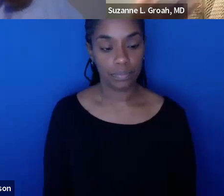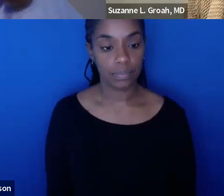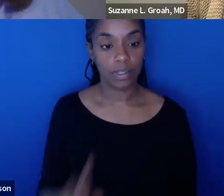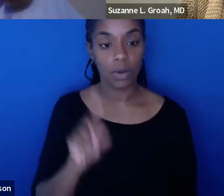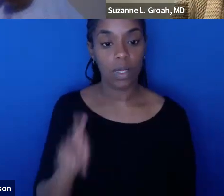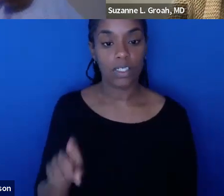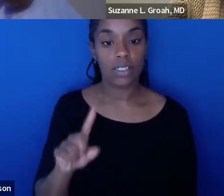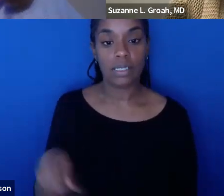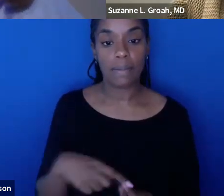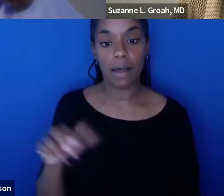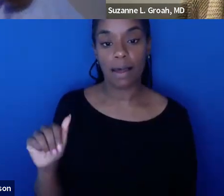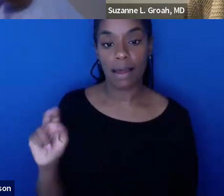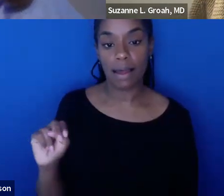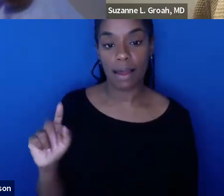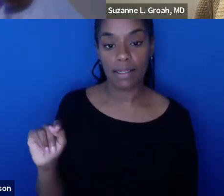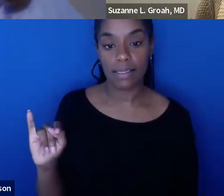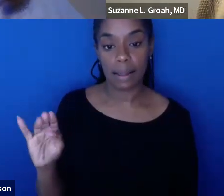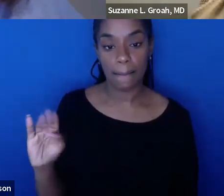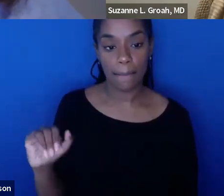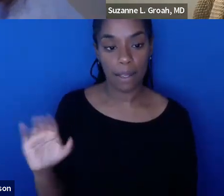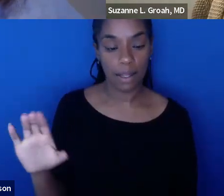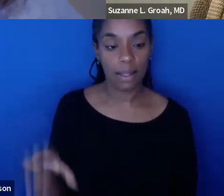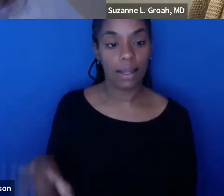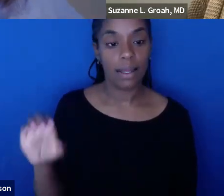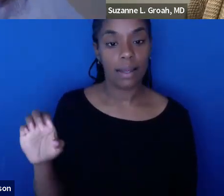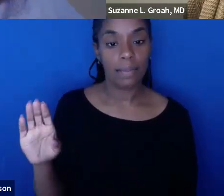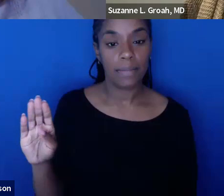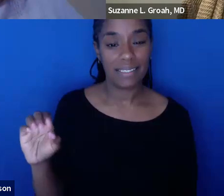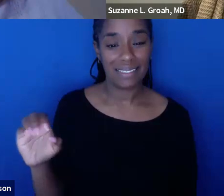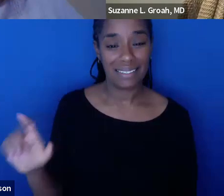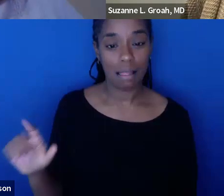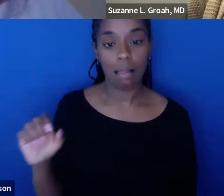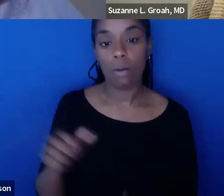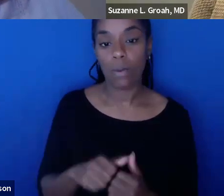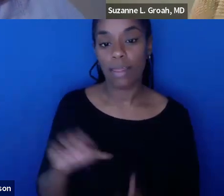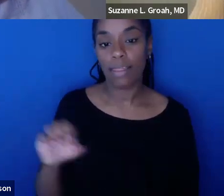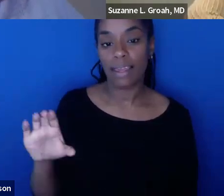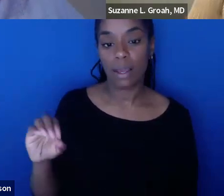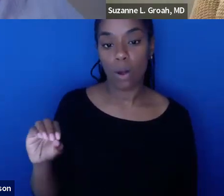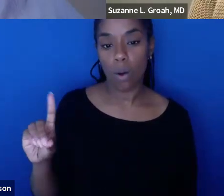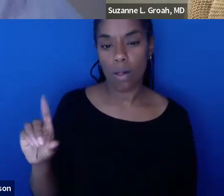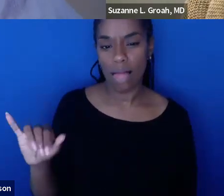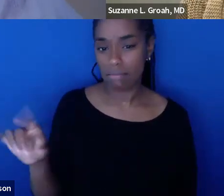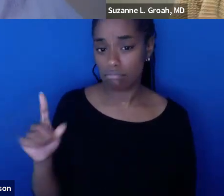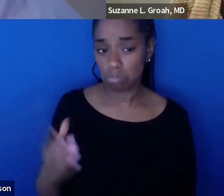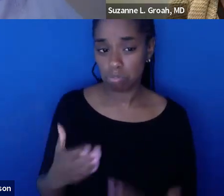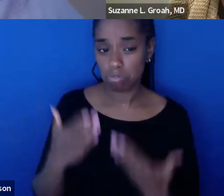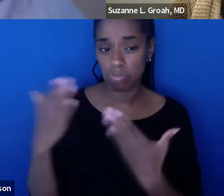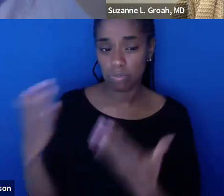One is antibiotics EBSL with E. coli. And the other one, do you recommend Gentamicin bladder irrigation?